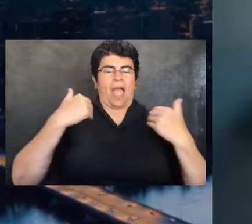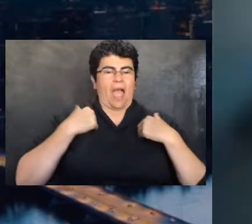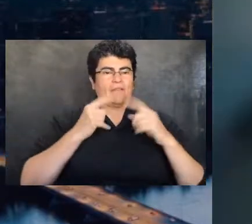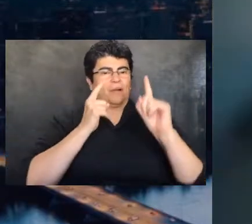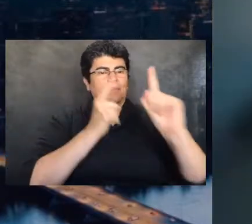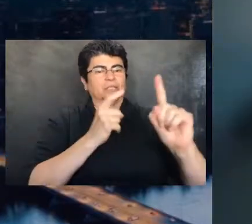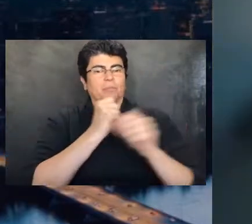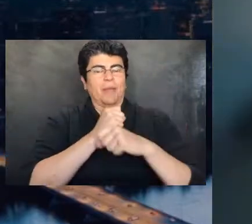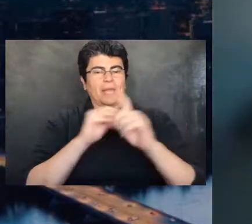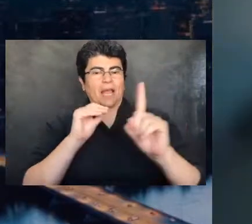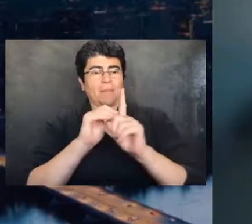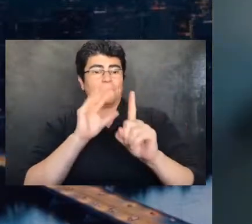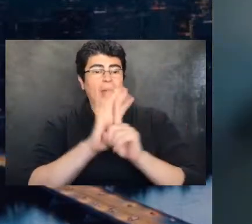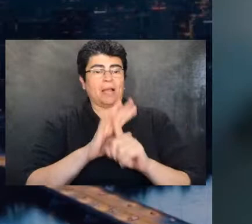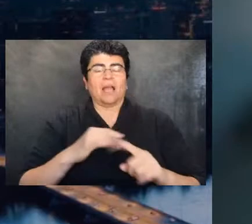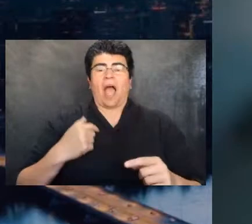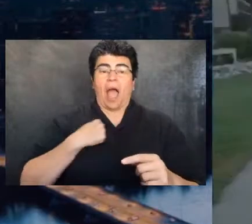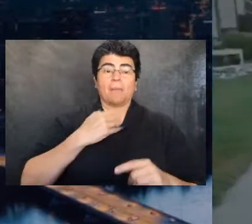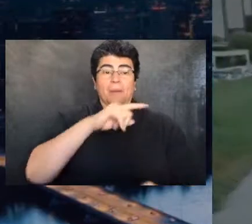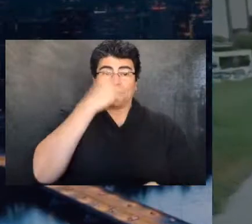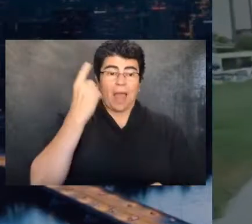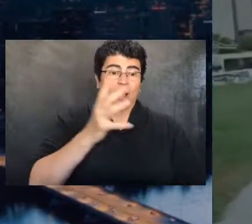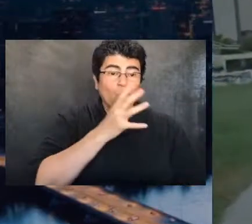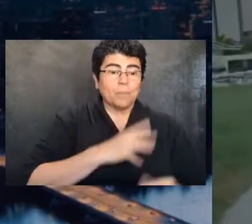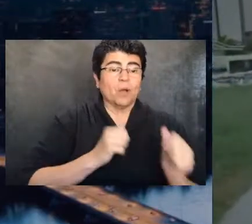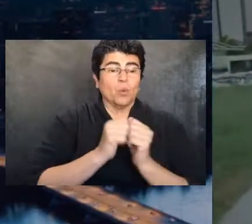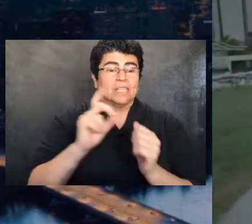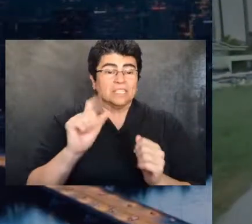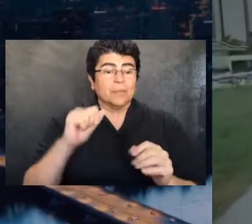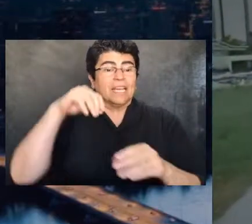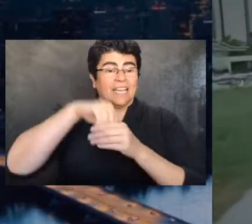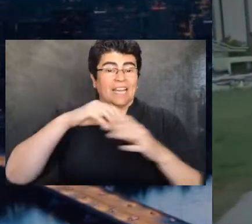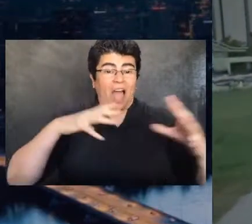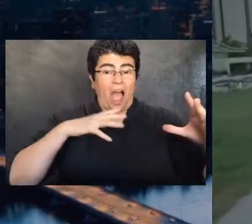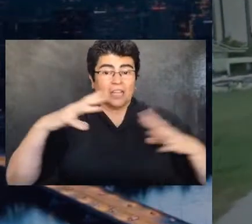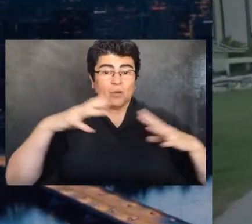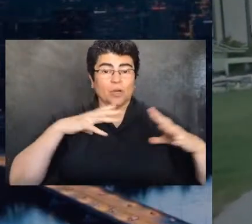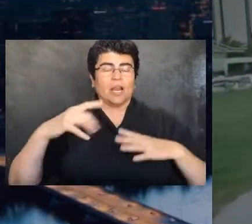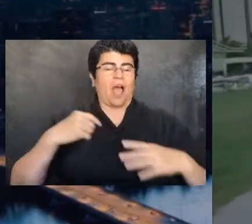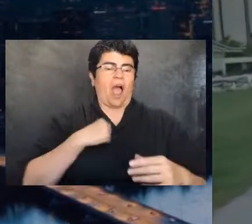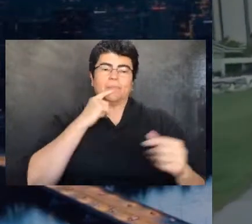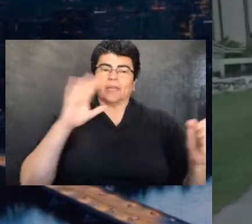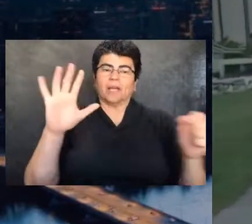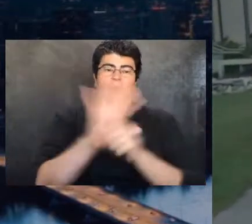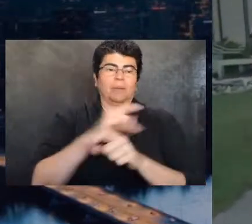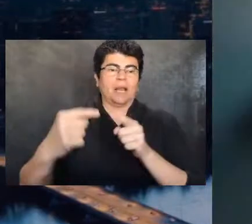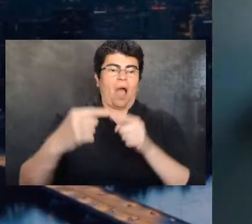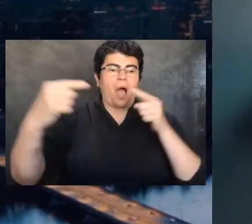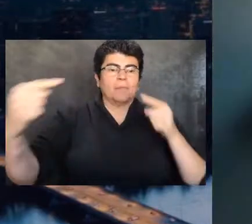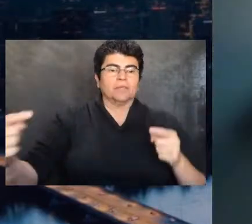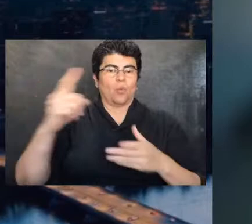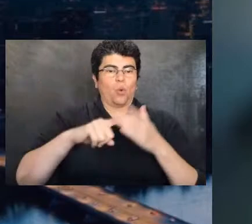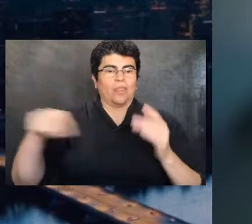I'm a black woman with a disability in Hollywood, and I'm the complete opposite of what they see as